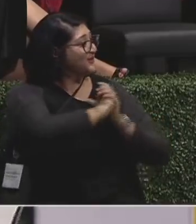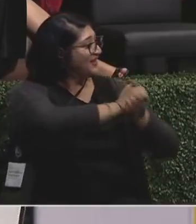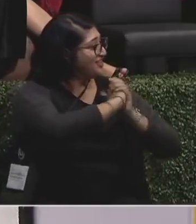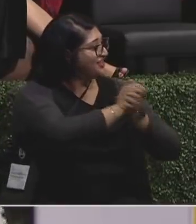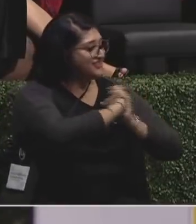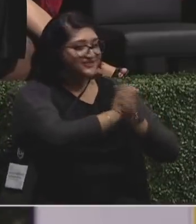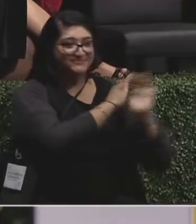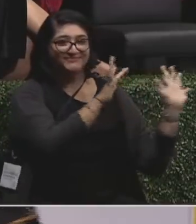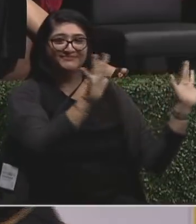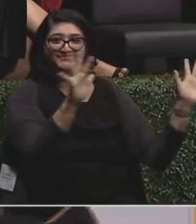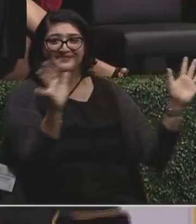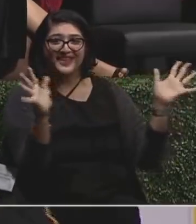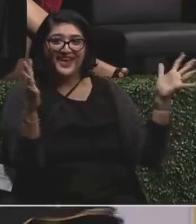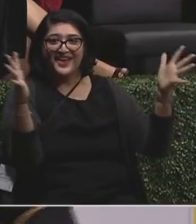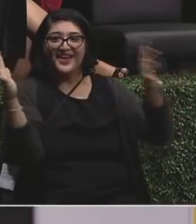ALWAYS REMEMBER -- YOU ARE A GOLDEN EAGLE AND YOU WILL SOAR!